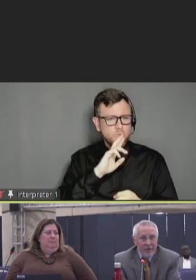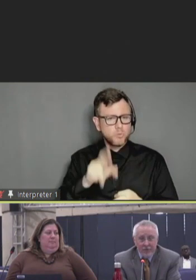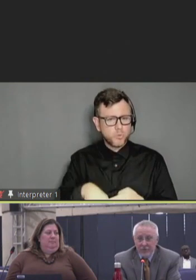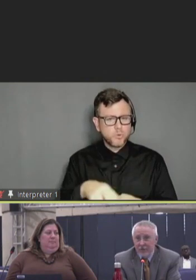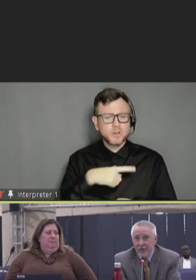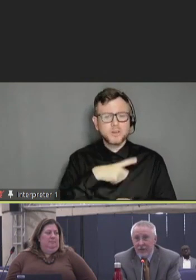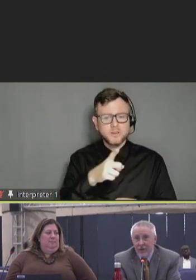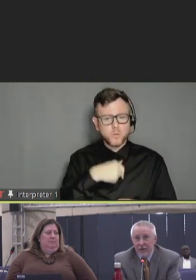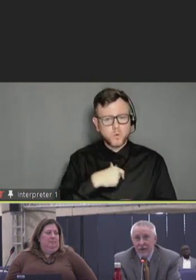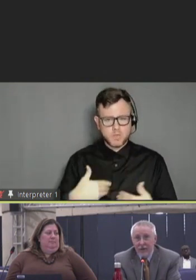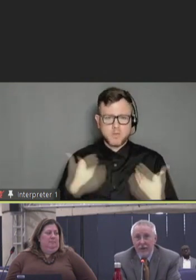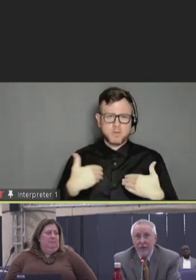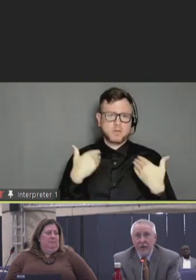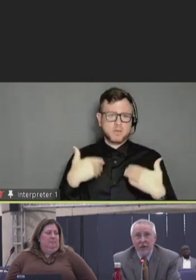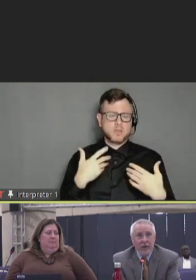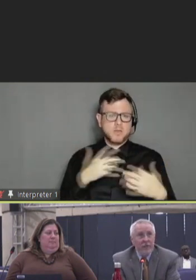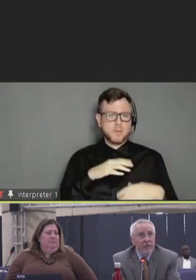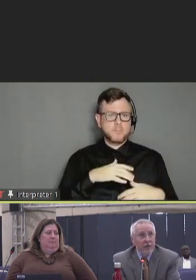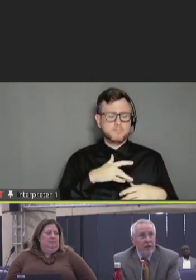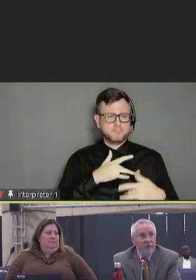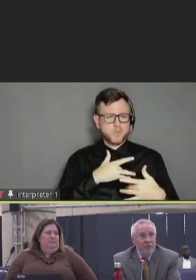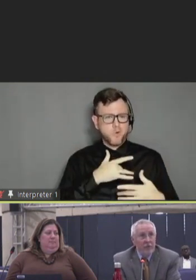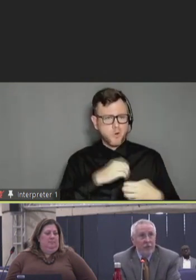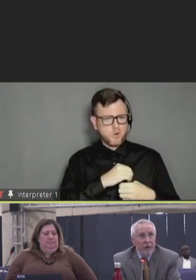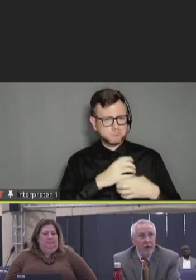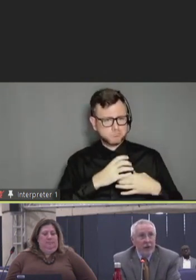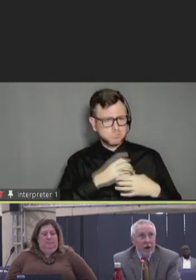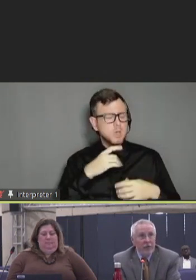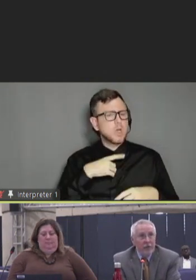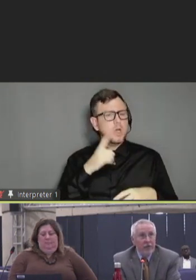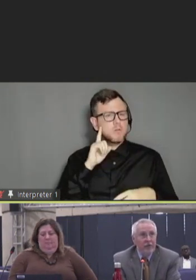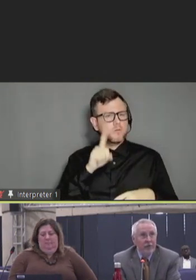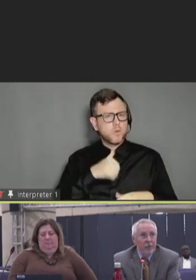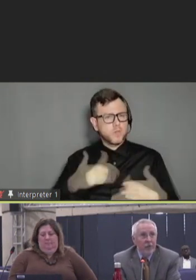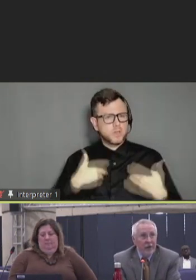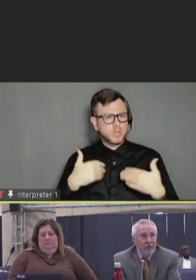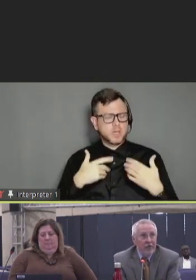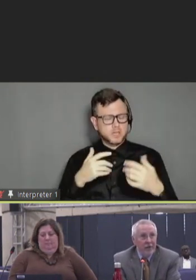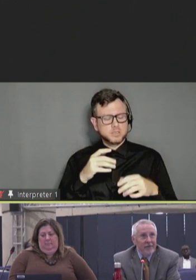I think, again, emphasizes that we have an opportunity for protection on a lot of these